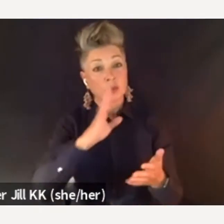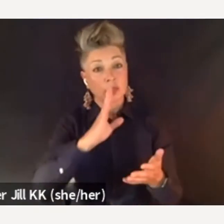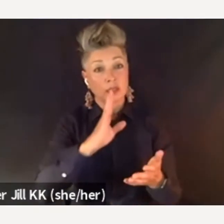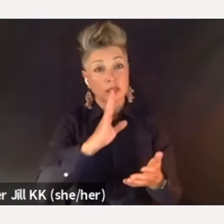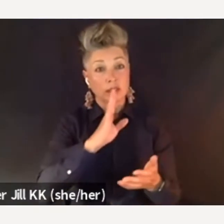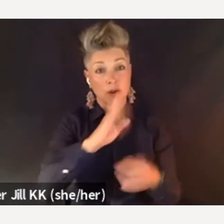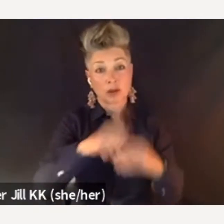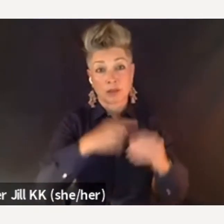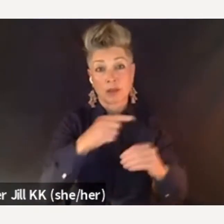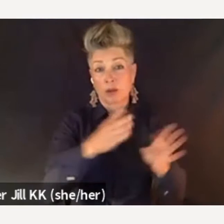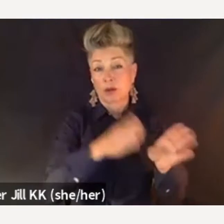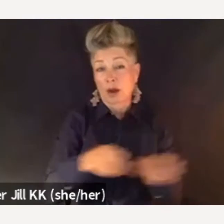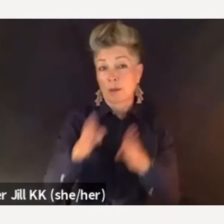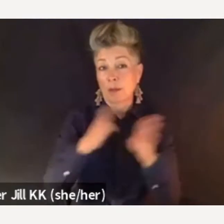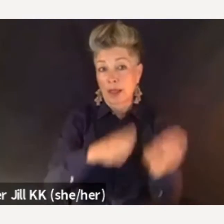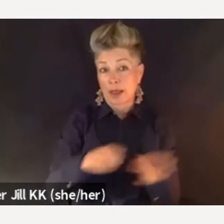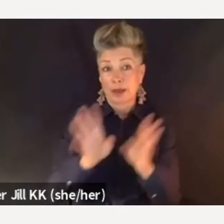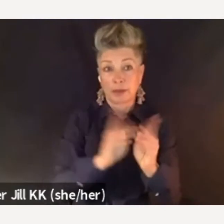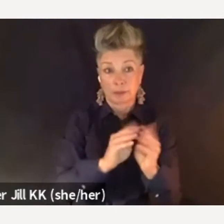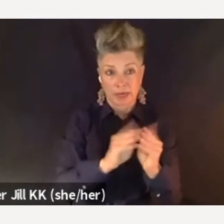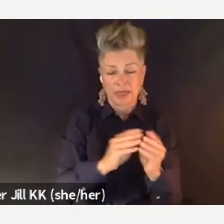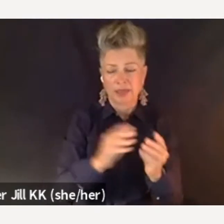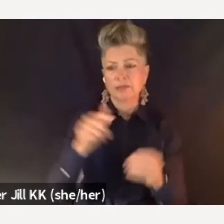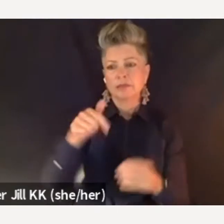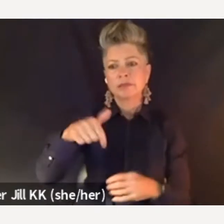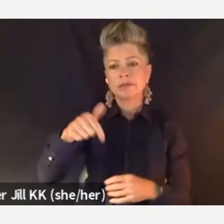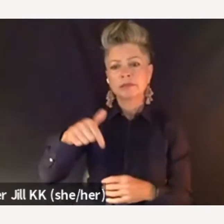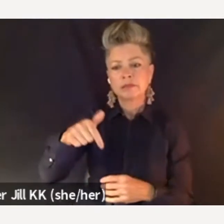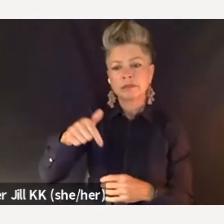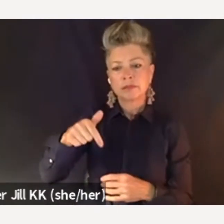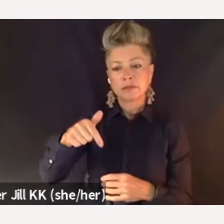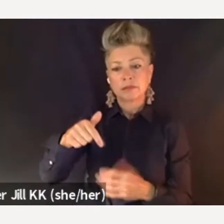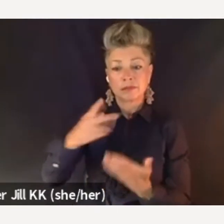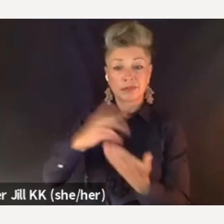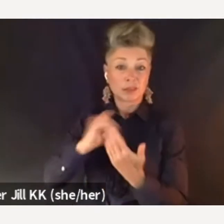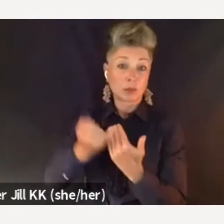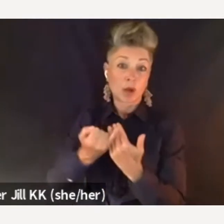the ways that this project can give to the survivors that are participating.